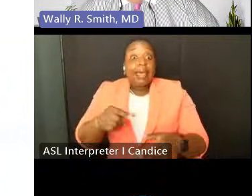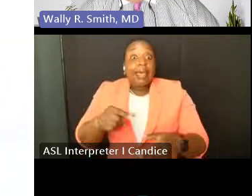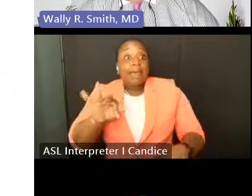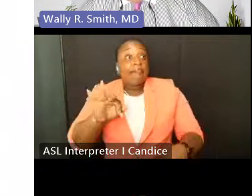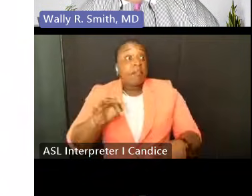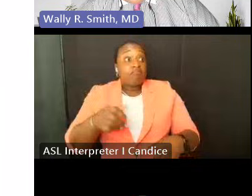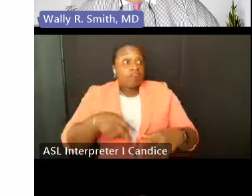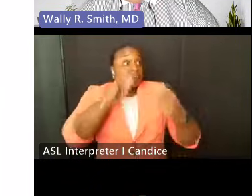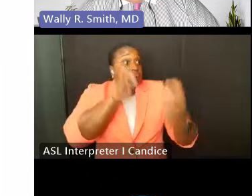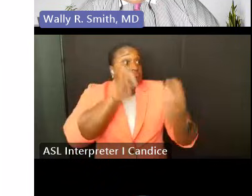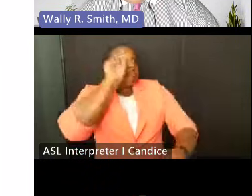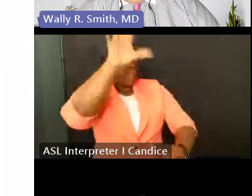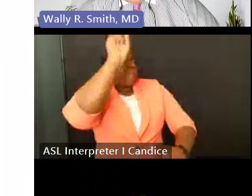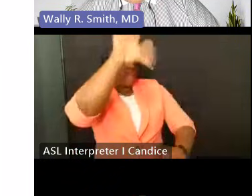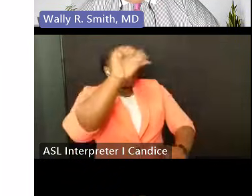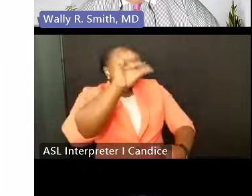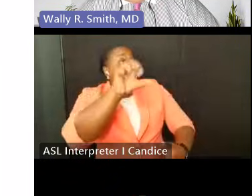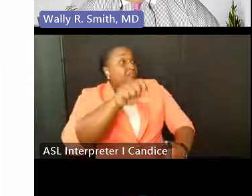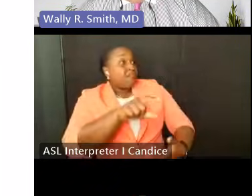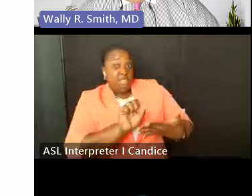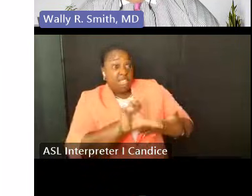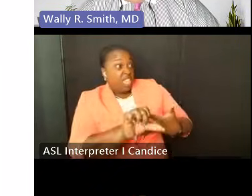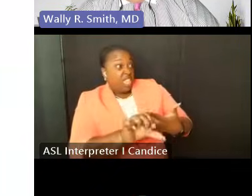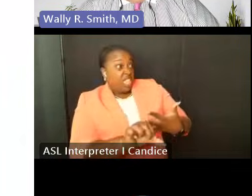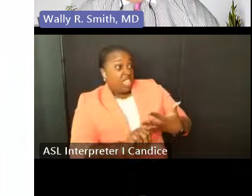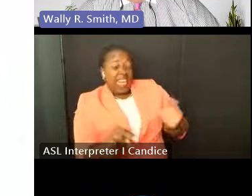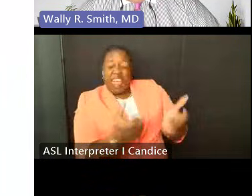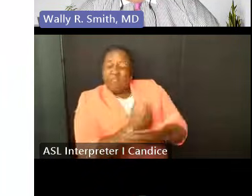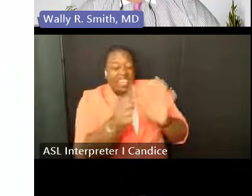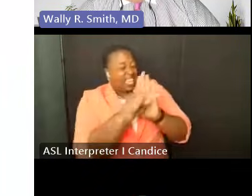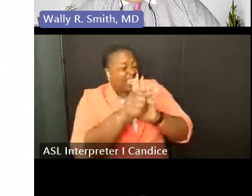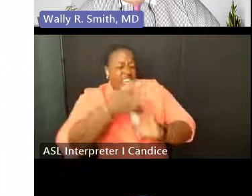So, the next thing I do is talk about their felt need. What's their felt need? Usually